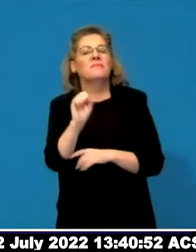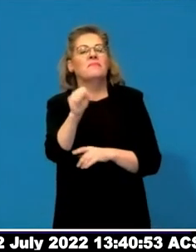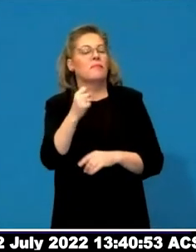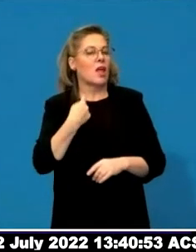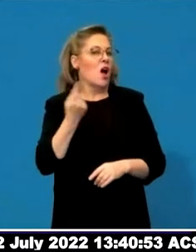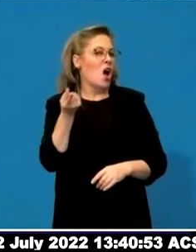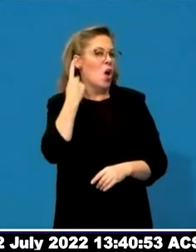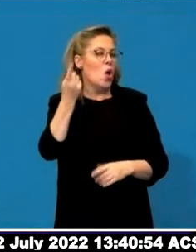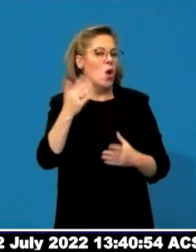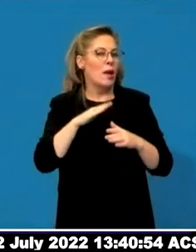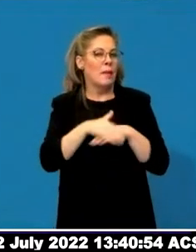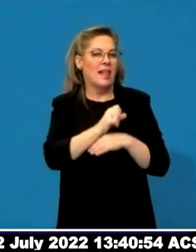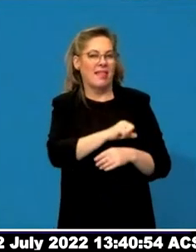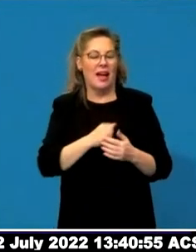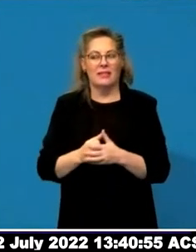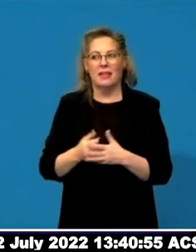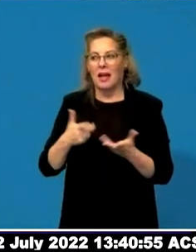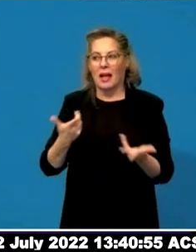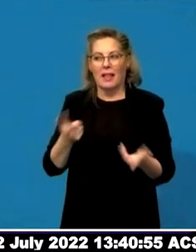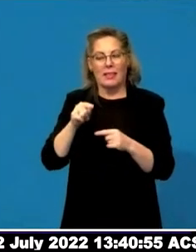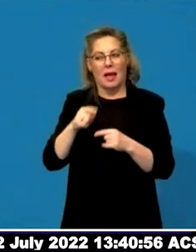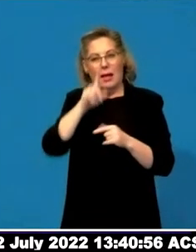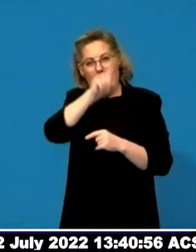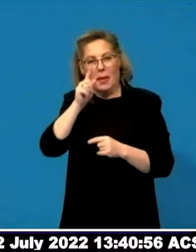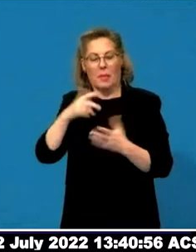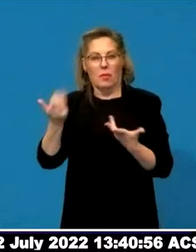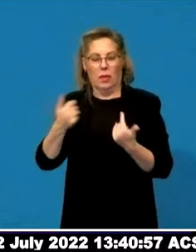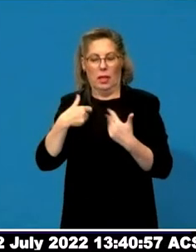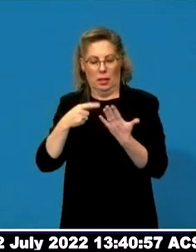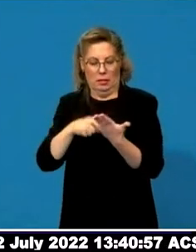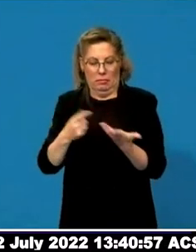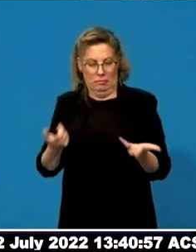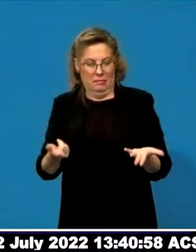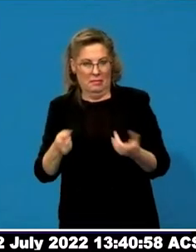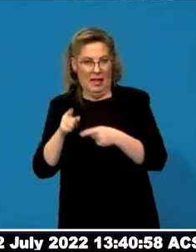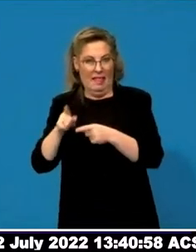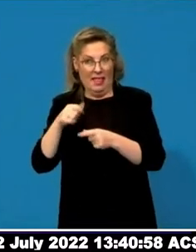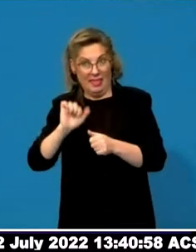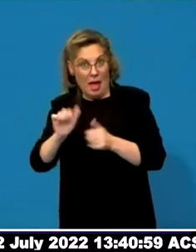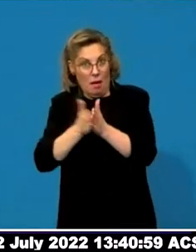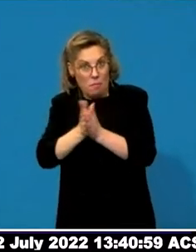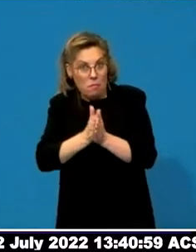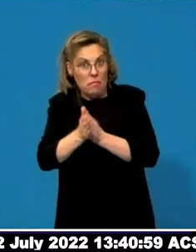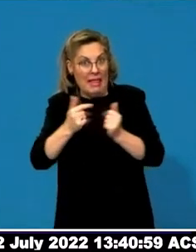between Anangu and that staff, whoever is on the Land.